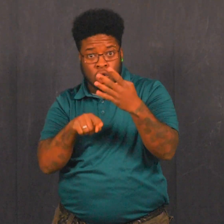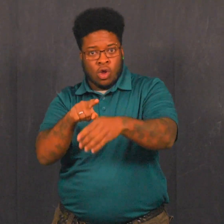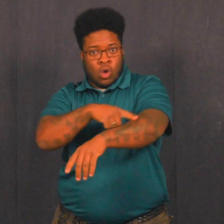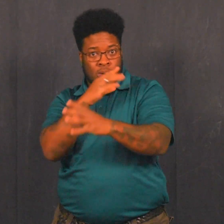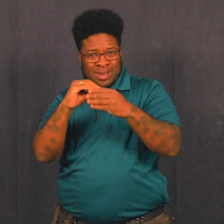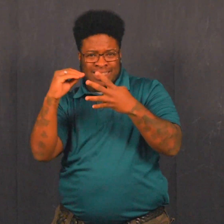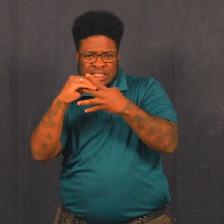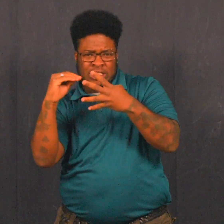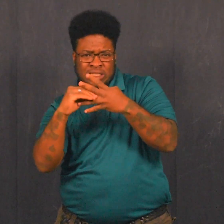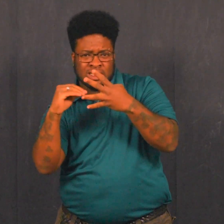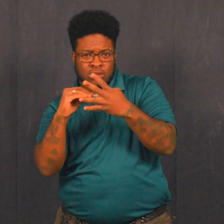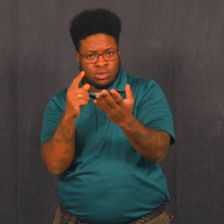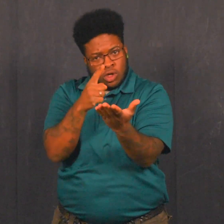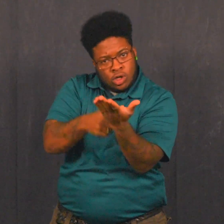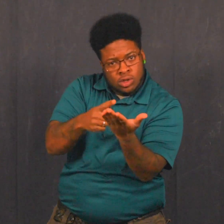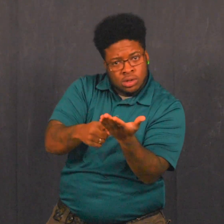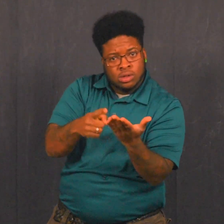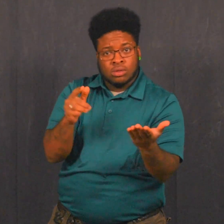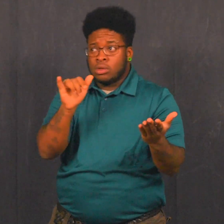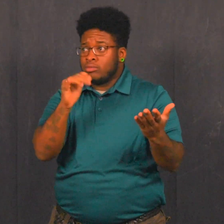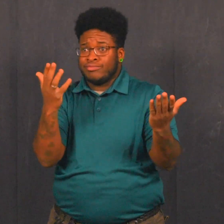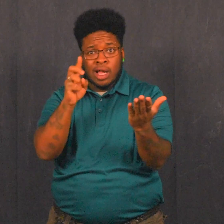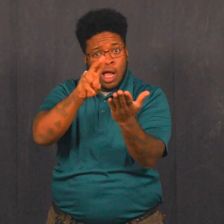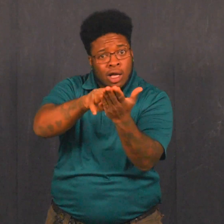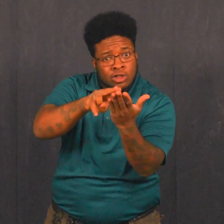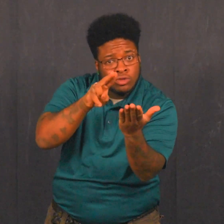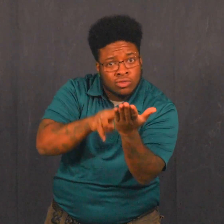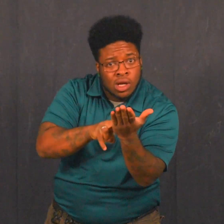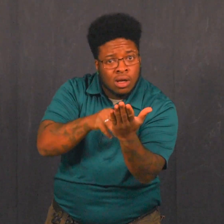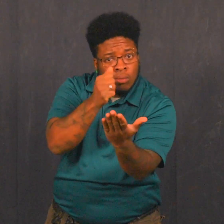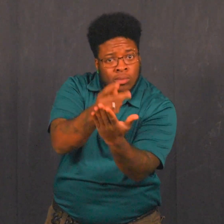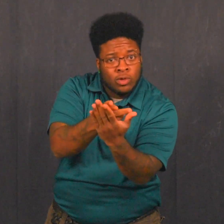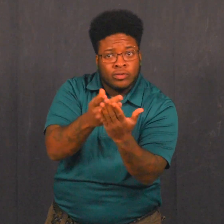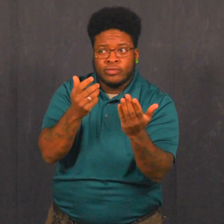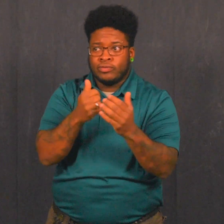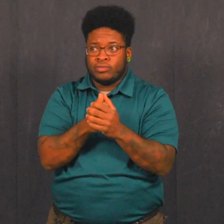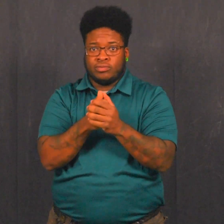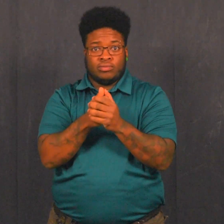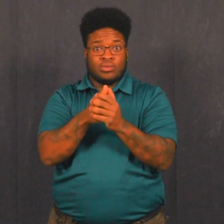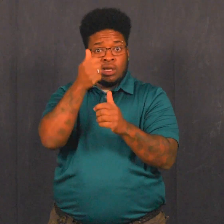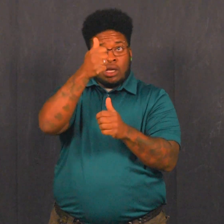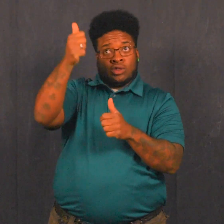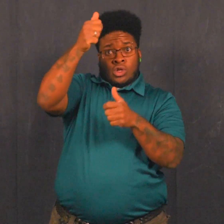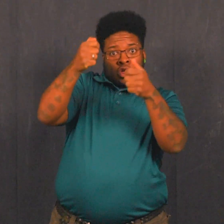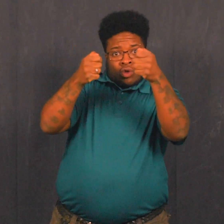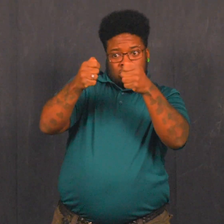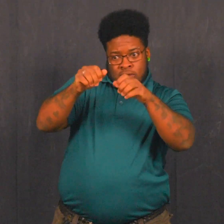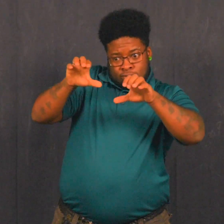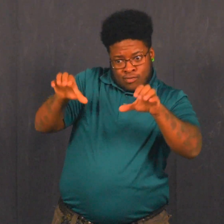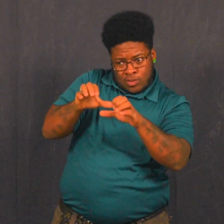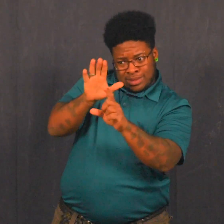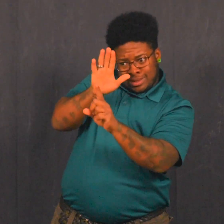in between full board meetings to discuss issues like contract approvals and the Executive Director’s